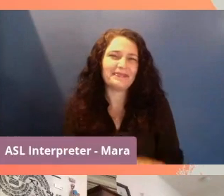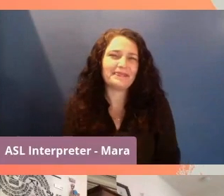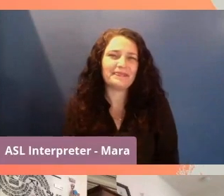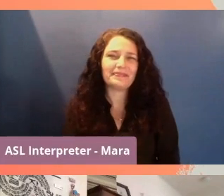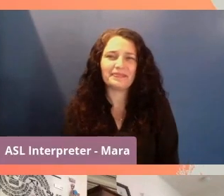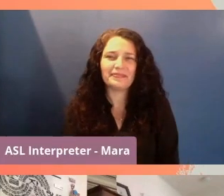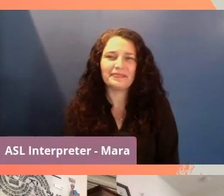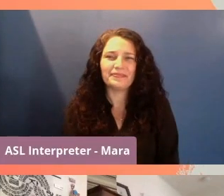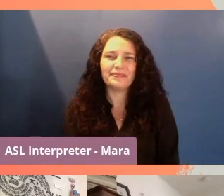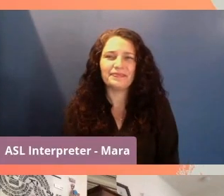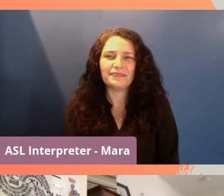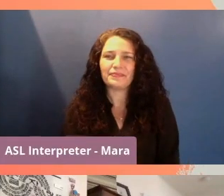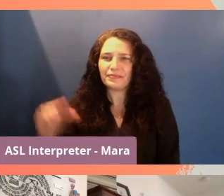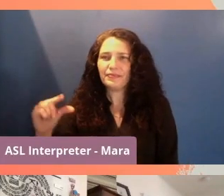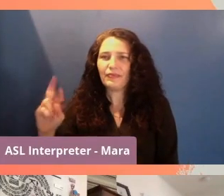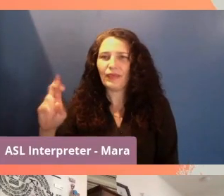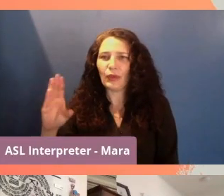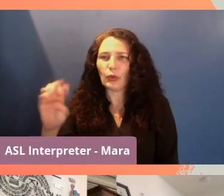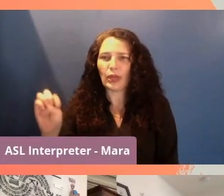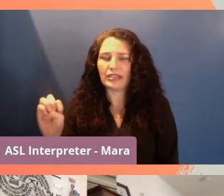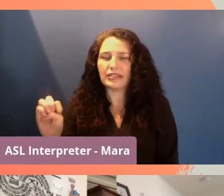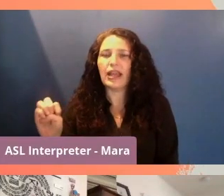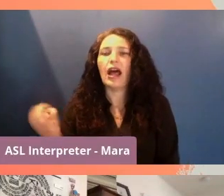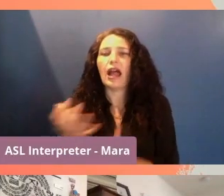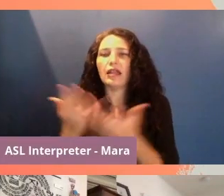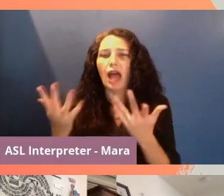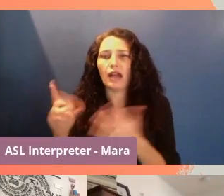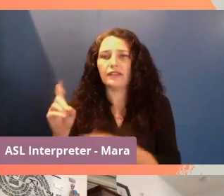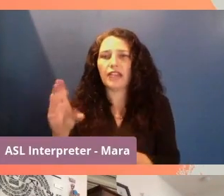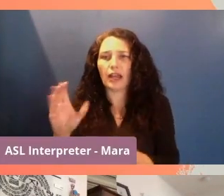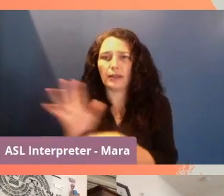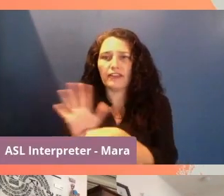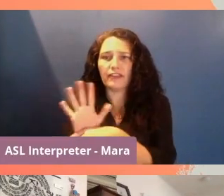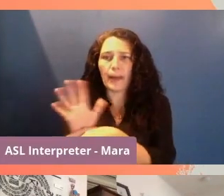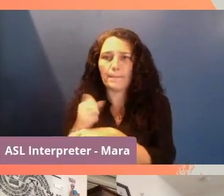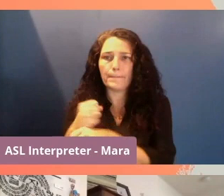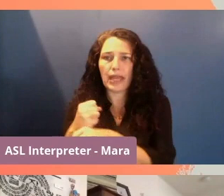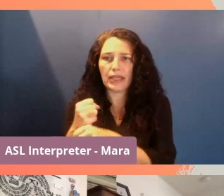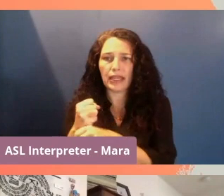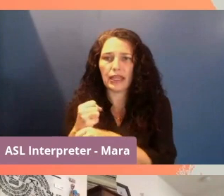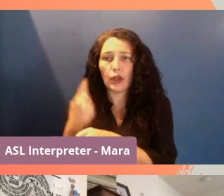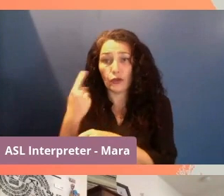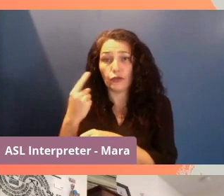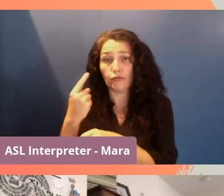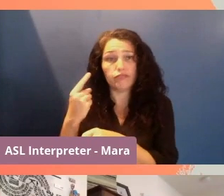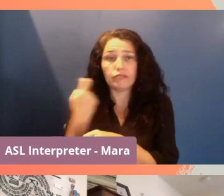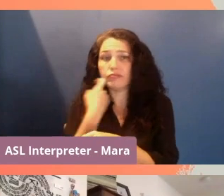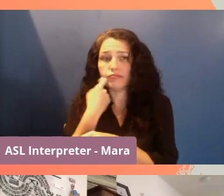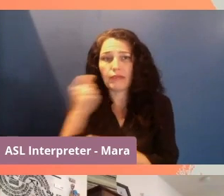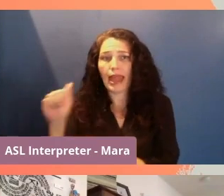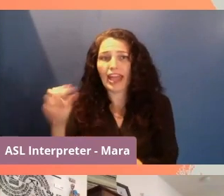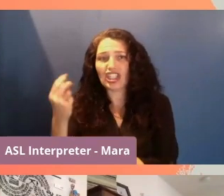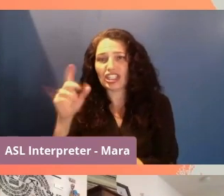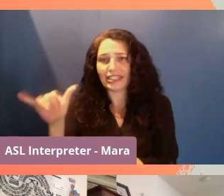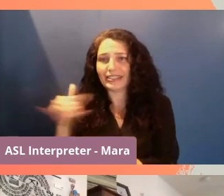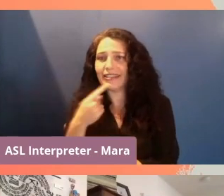I'll just add that, for me a lot of documentary filmmaking is, I think, as Ashley said, it's about pursuing certain questions.